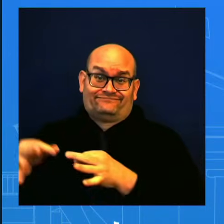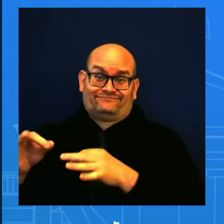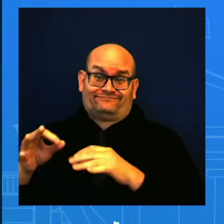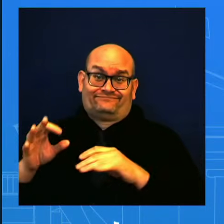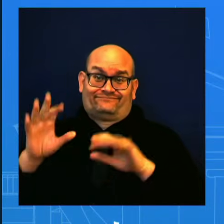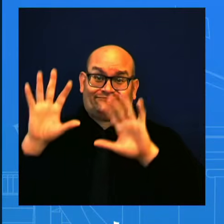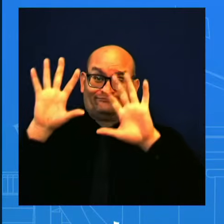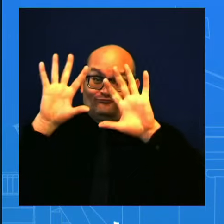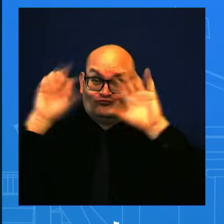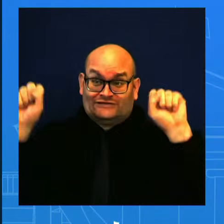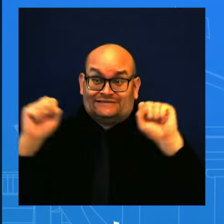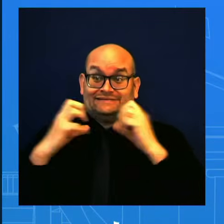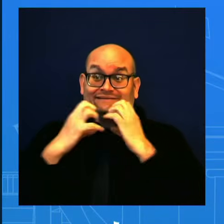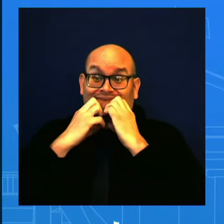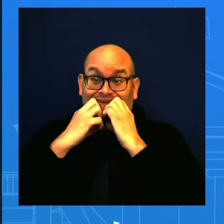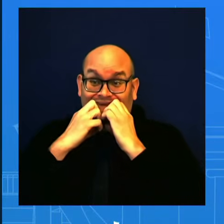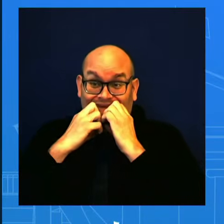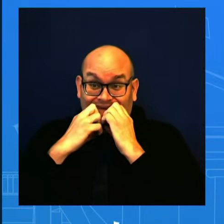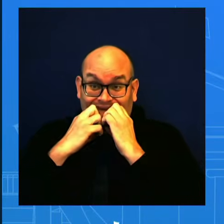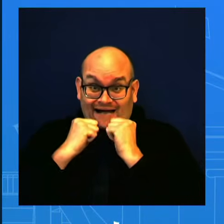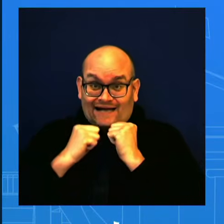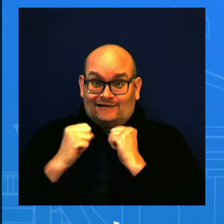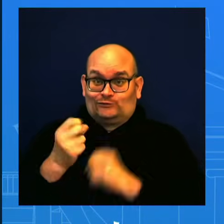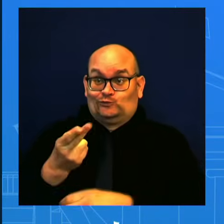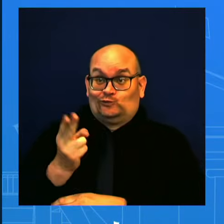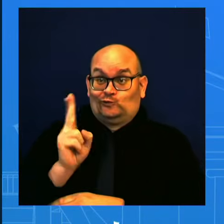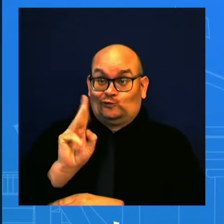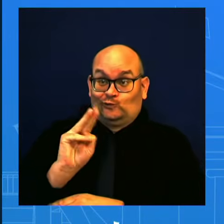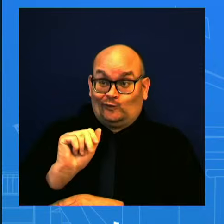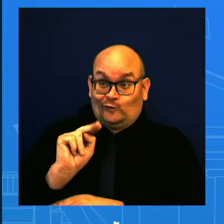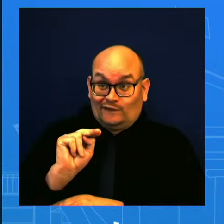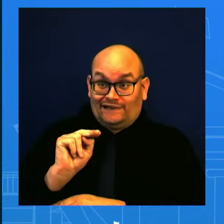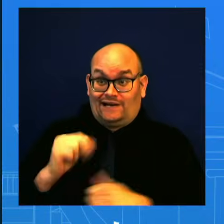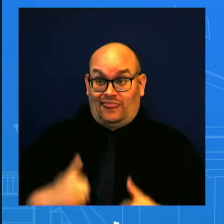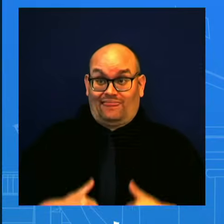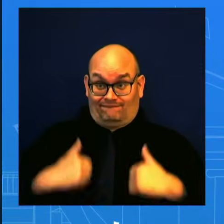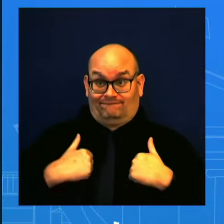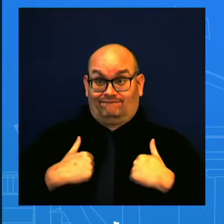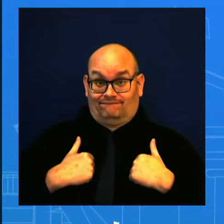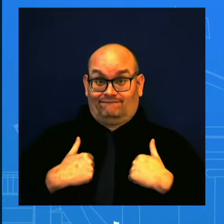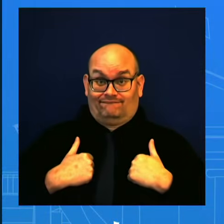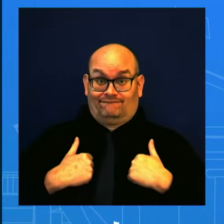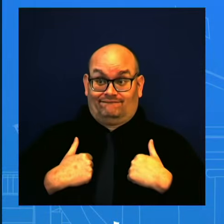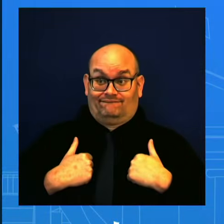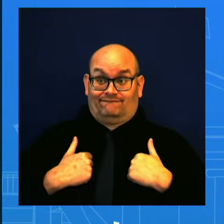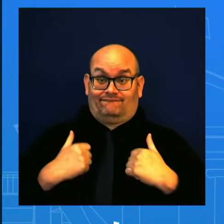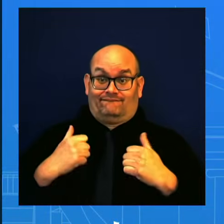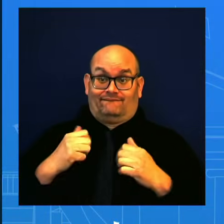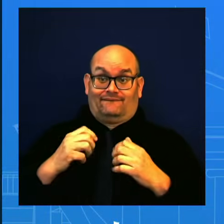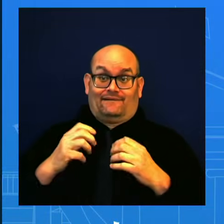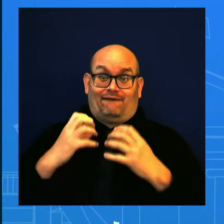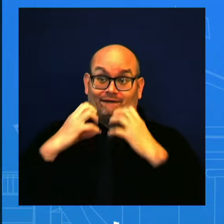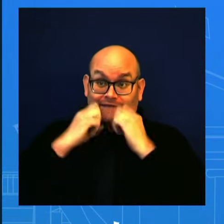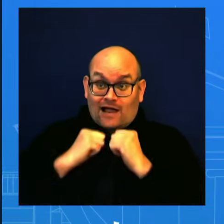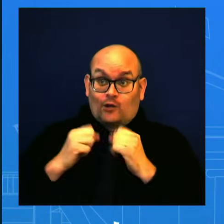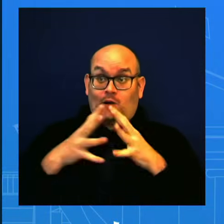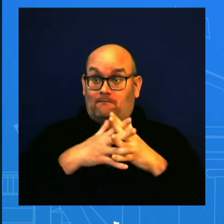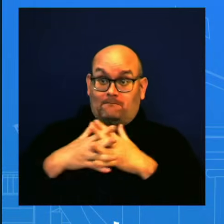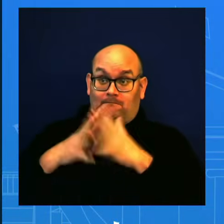under this administration -- is -- is up more, pardon me, than 35 percent under this administration. And so, what we're going to focus on --